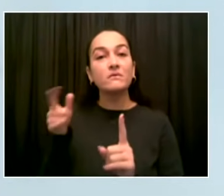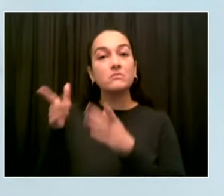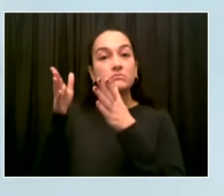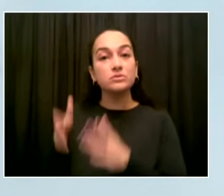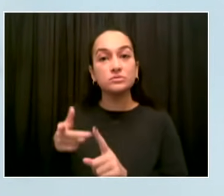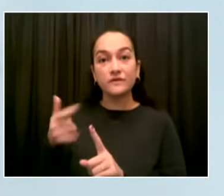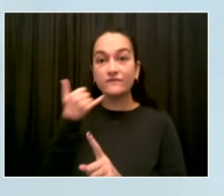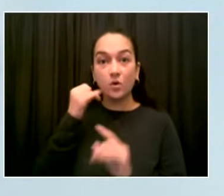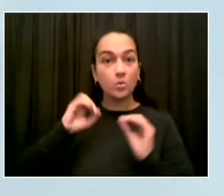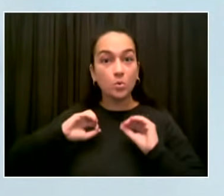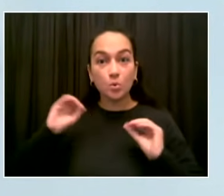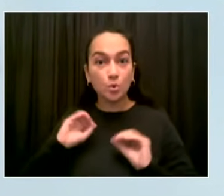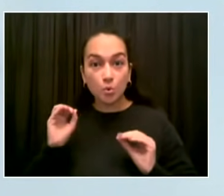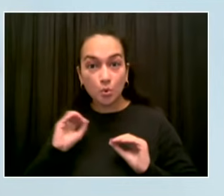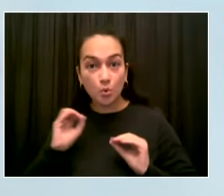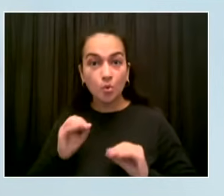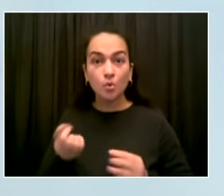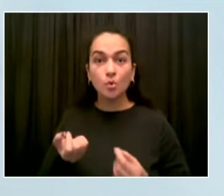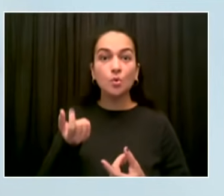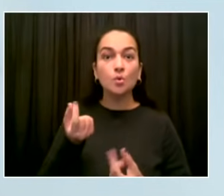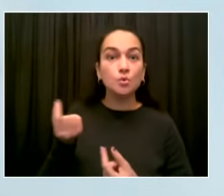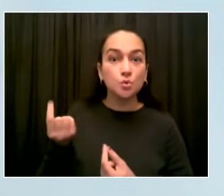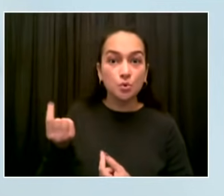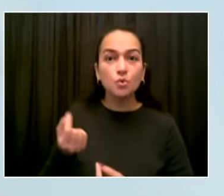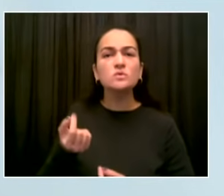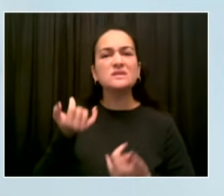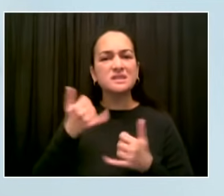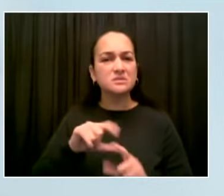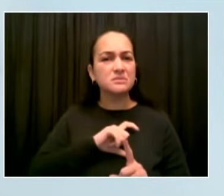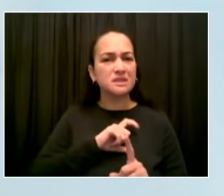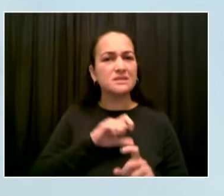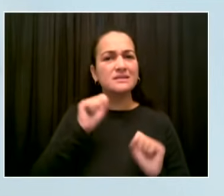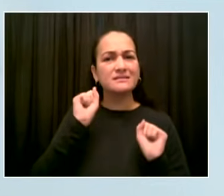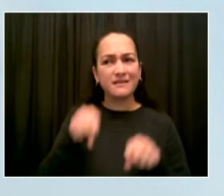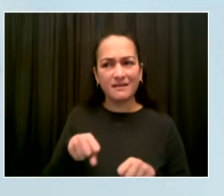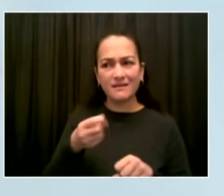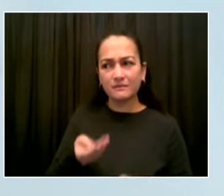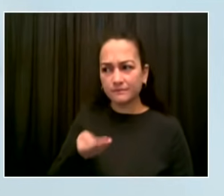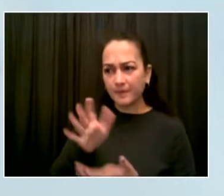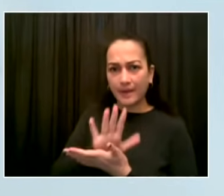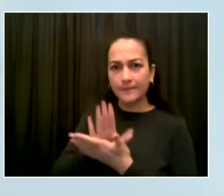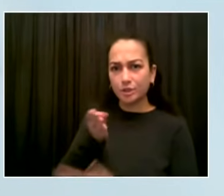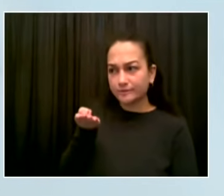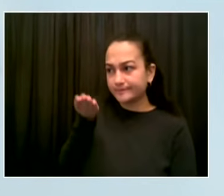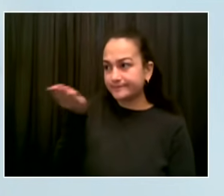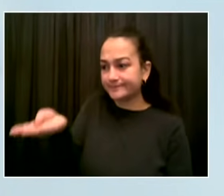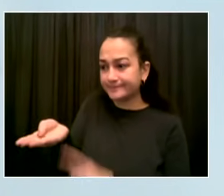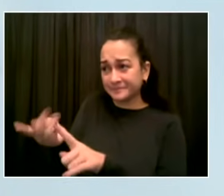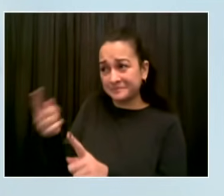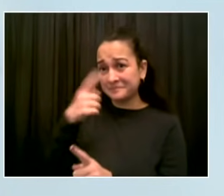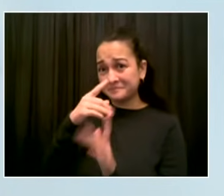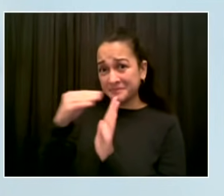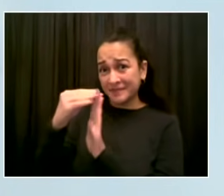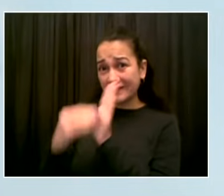WERE ADDRESSED. THE QUALITY AND THE ERSVICE THAT THEY RECEIVED. SO NATURALLY WE INTEND TO REACH THAT PUBLIC AS